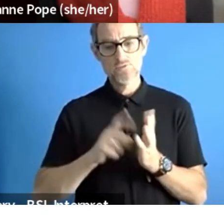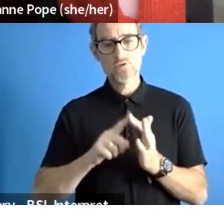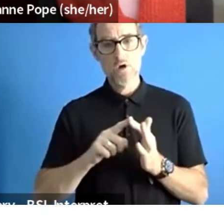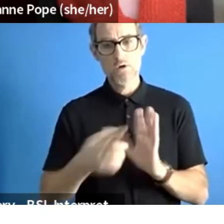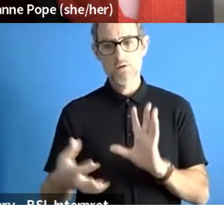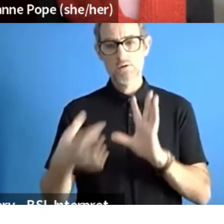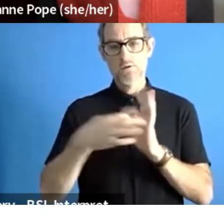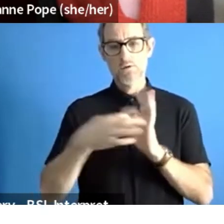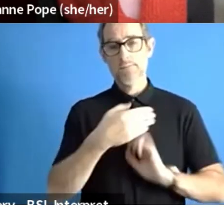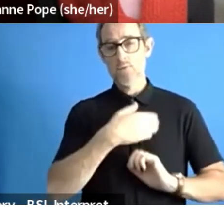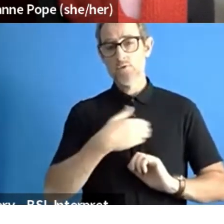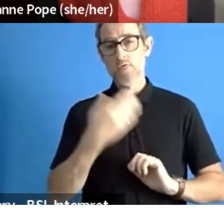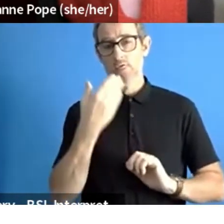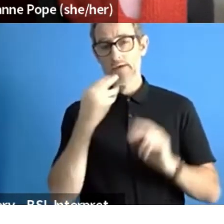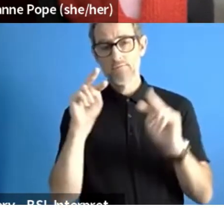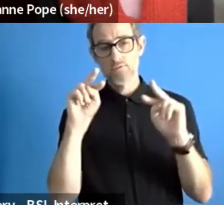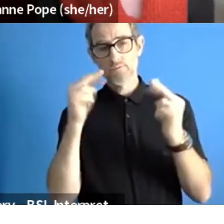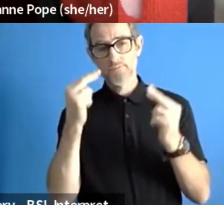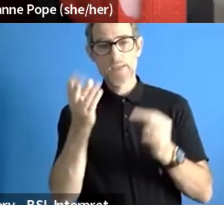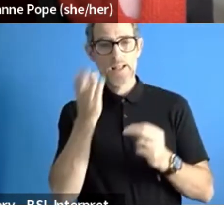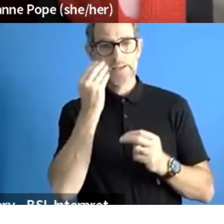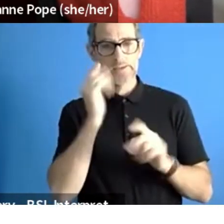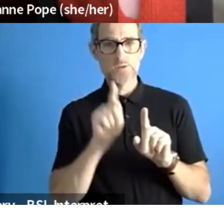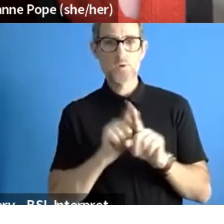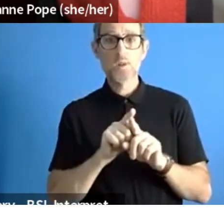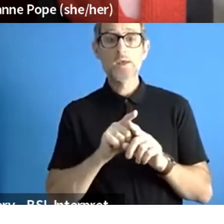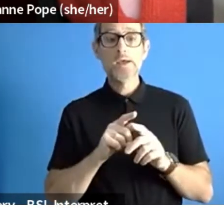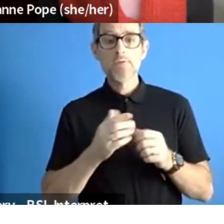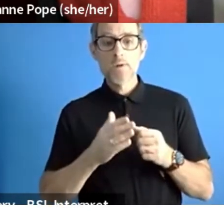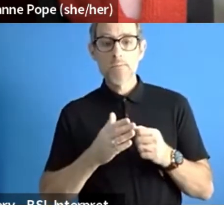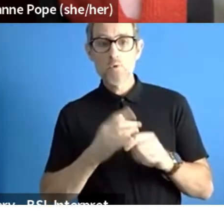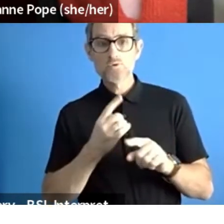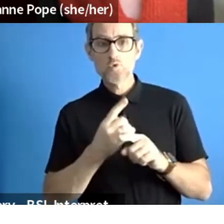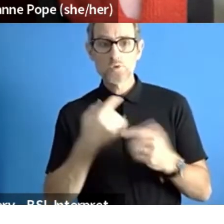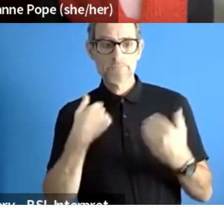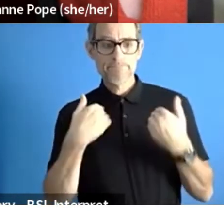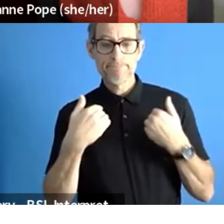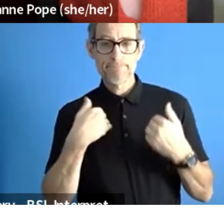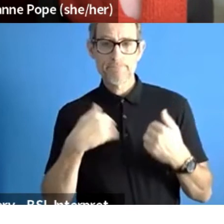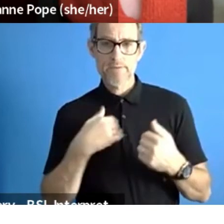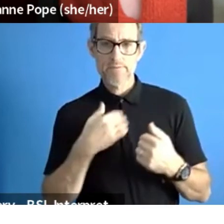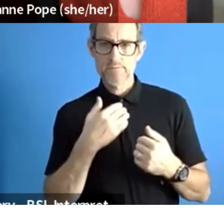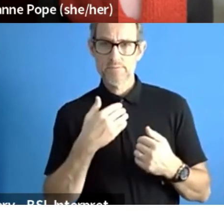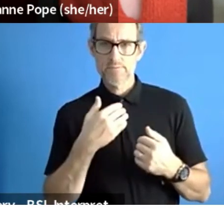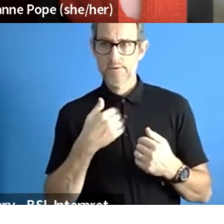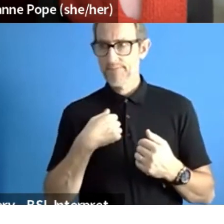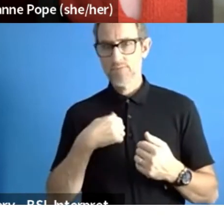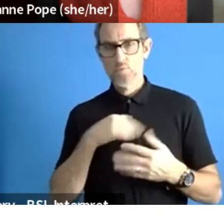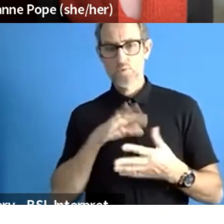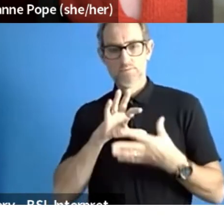I suppose all that remains to say if you want to talk with us about any of this, a lot of us are on LinkedIn so you can